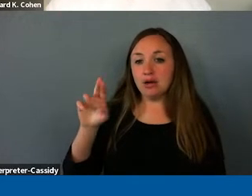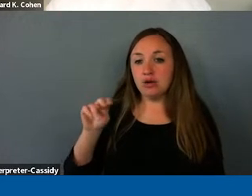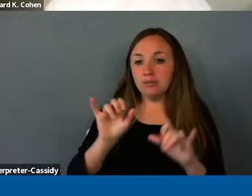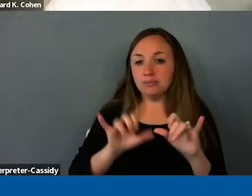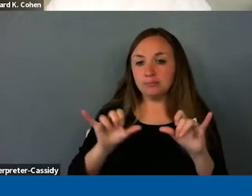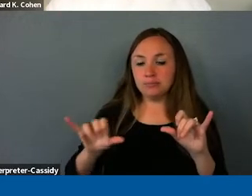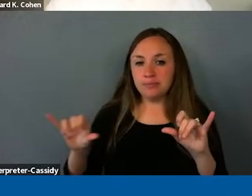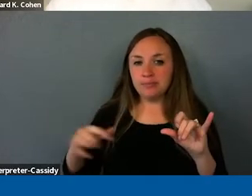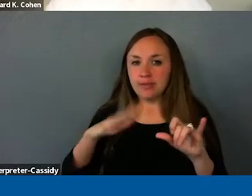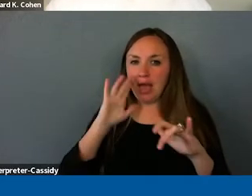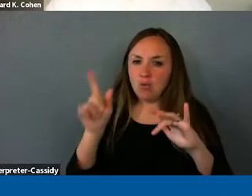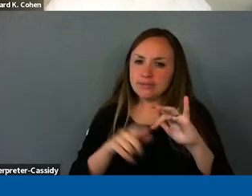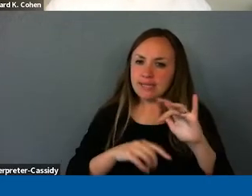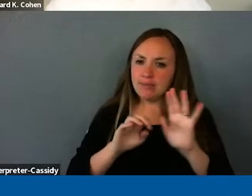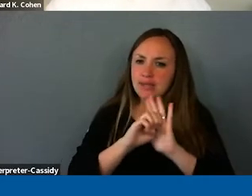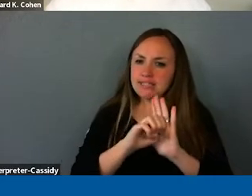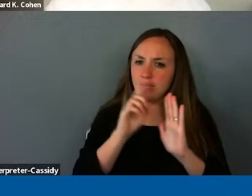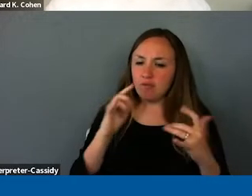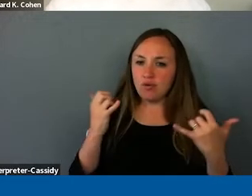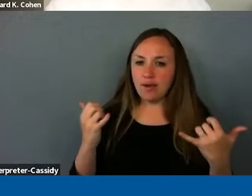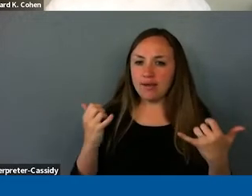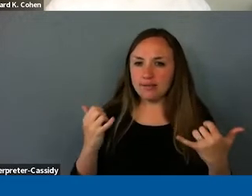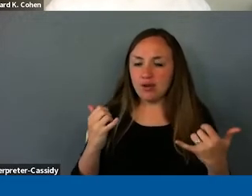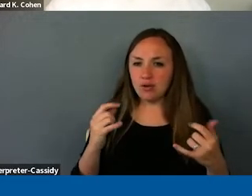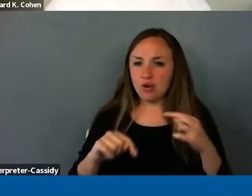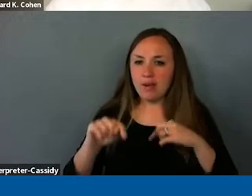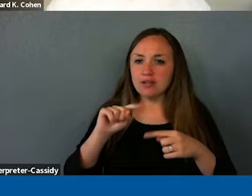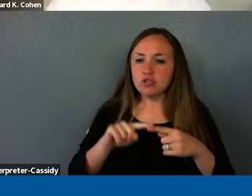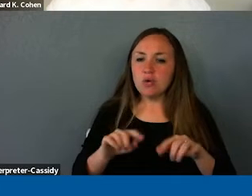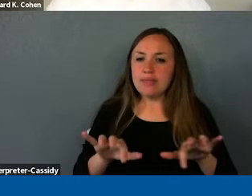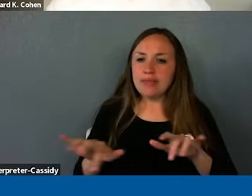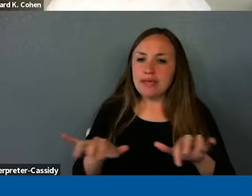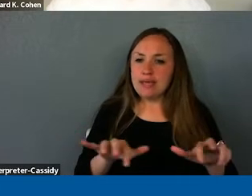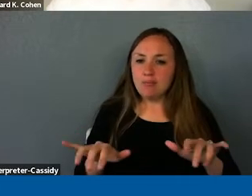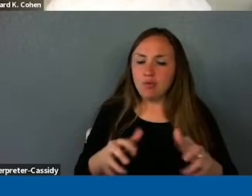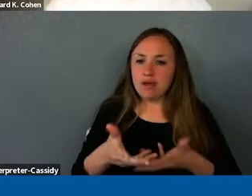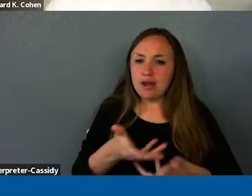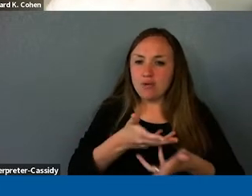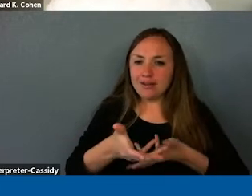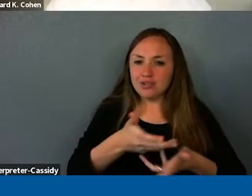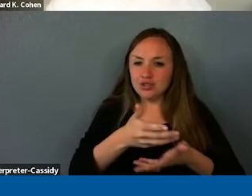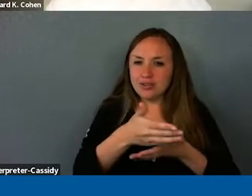I'm gonna skip over the example for right now and go over to the Keyboard Interaction section. Included with each pattern